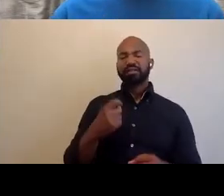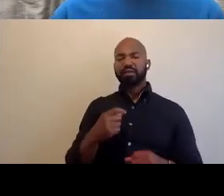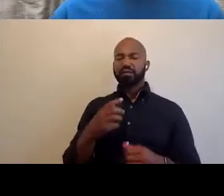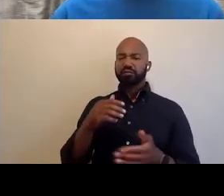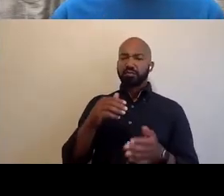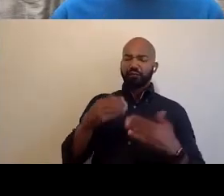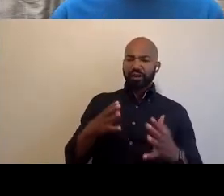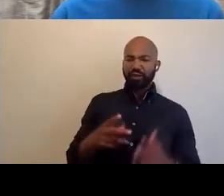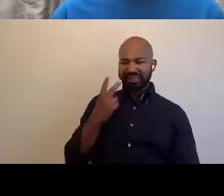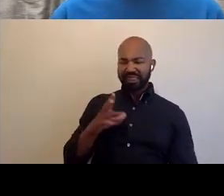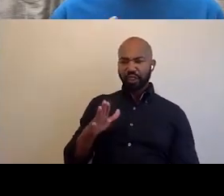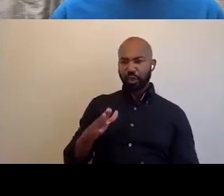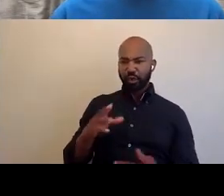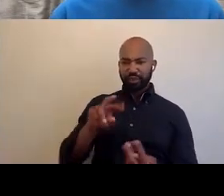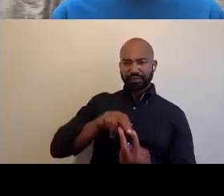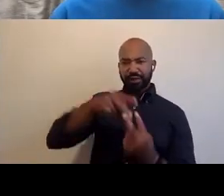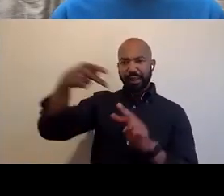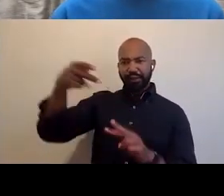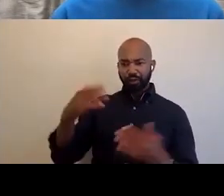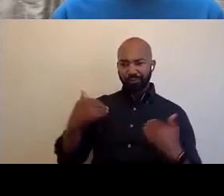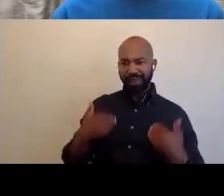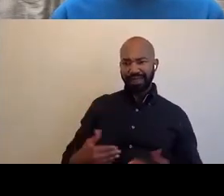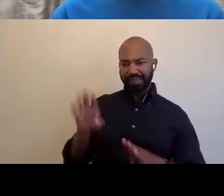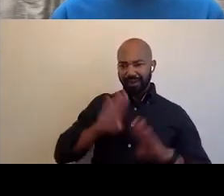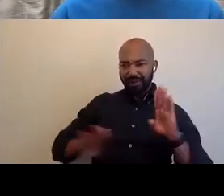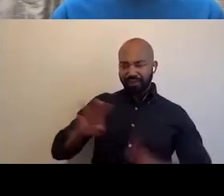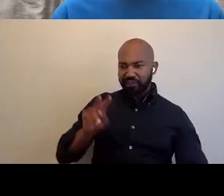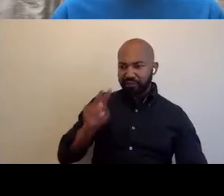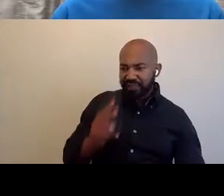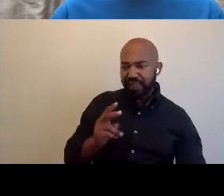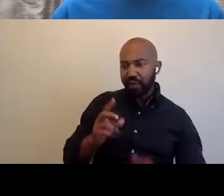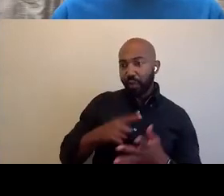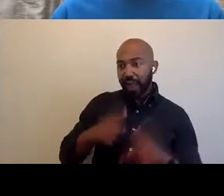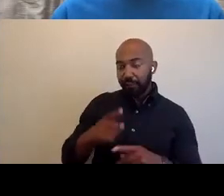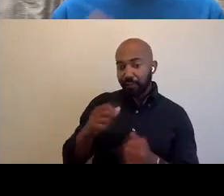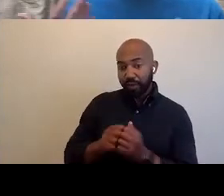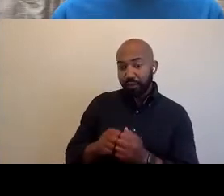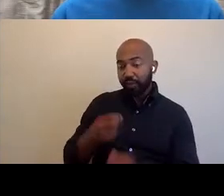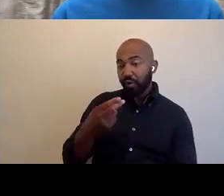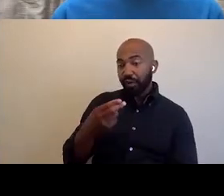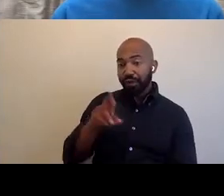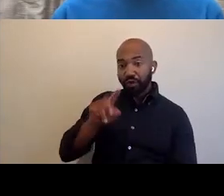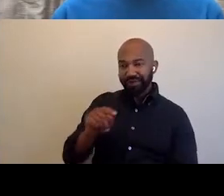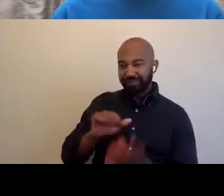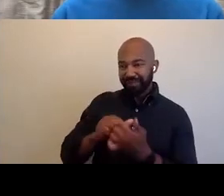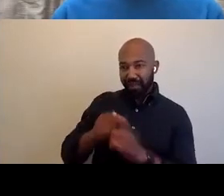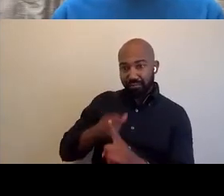of those hormones taking shape. And so they want to maximize just the development